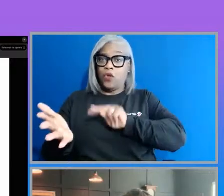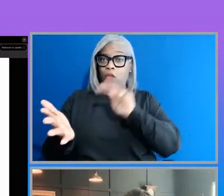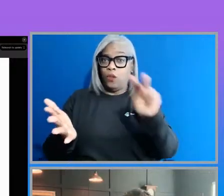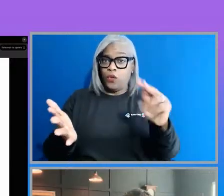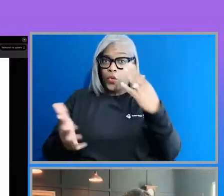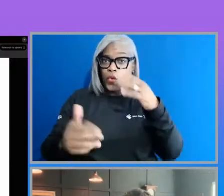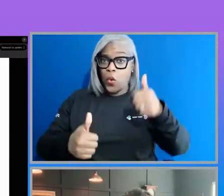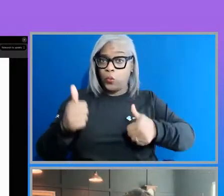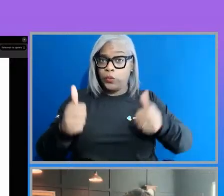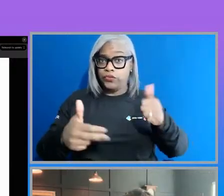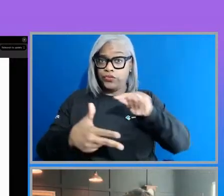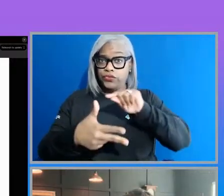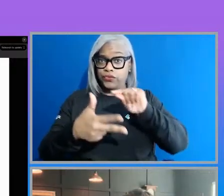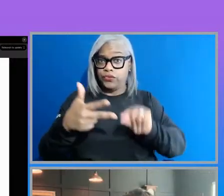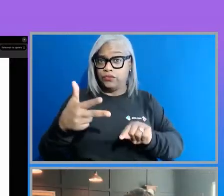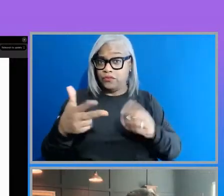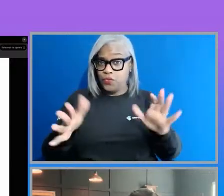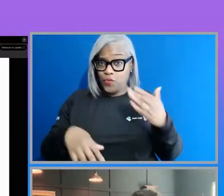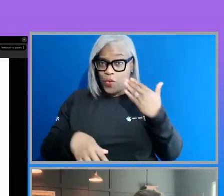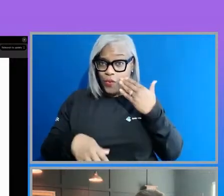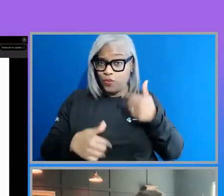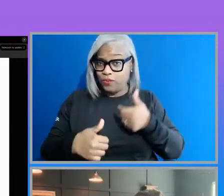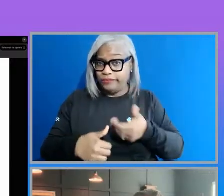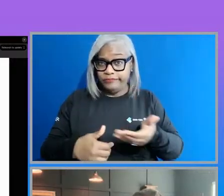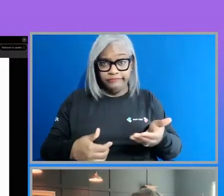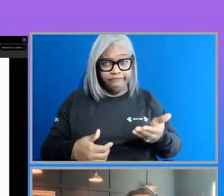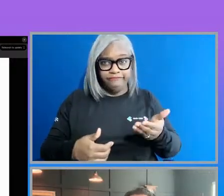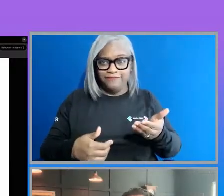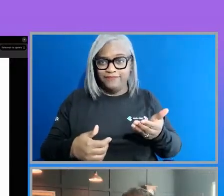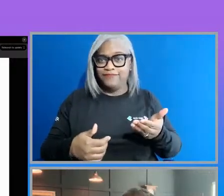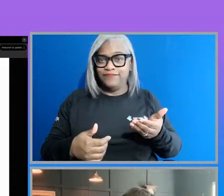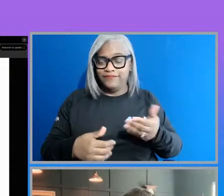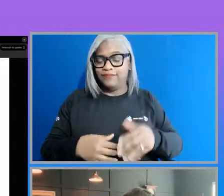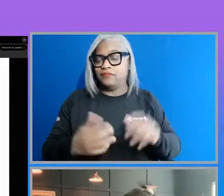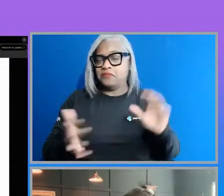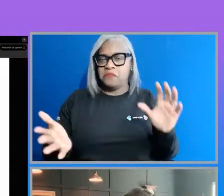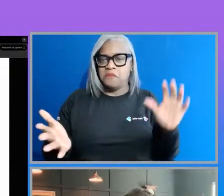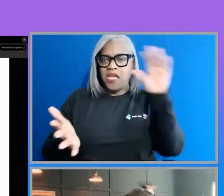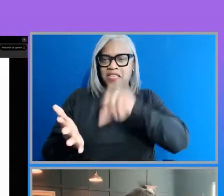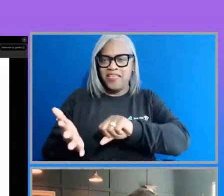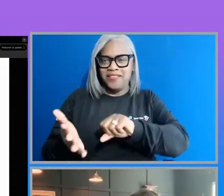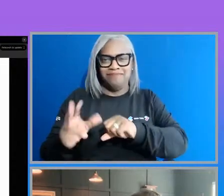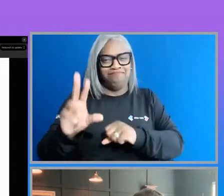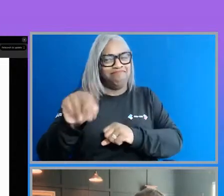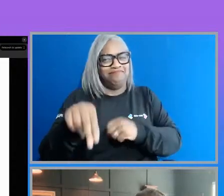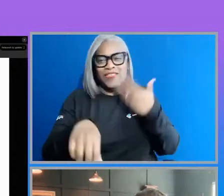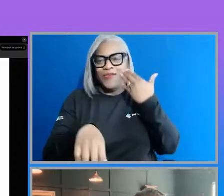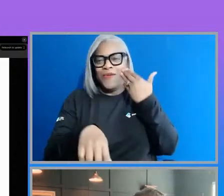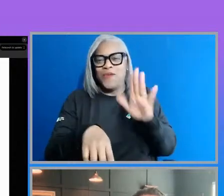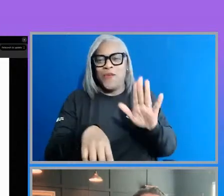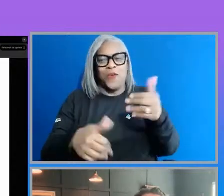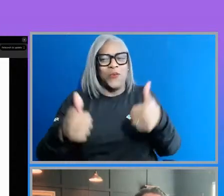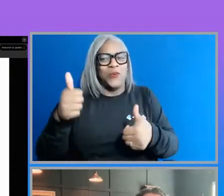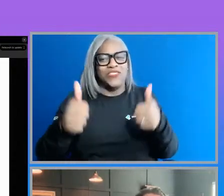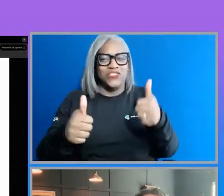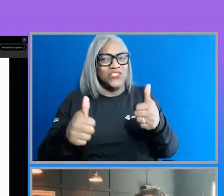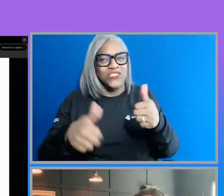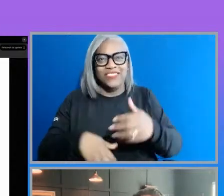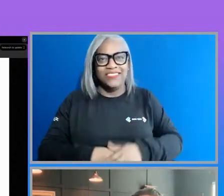looking at these circles on the screen? My guess is no. Now I